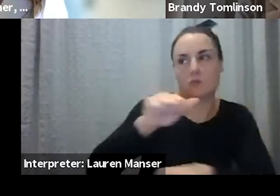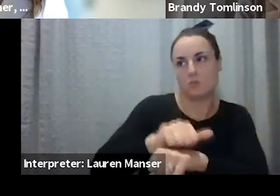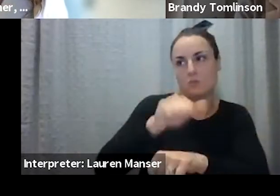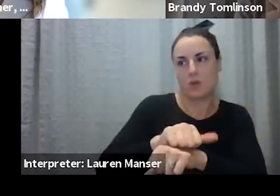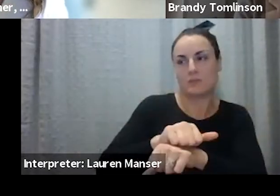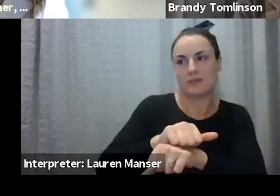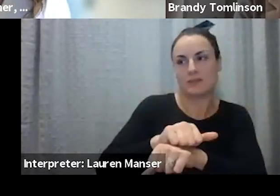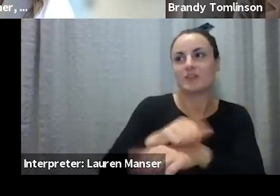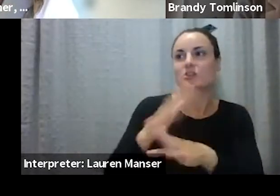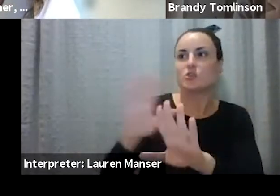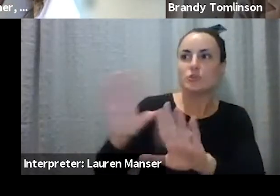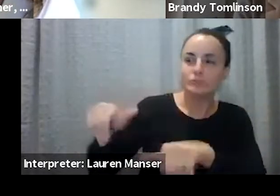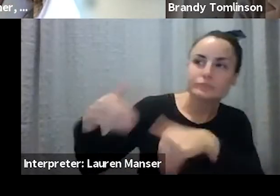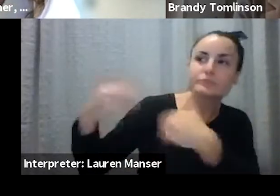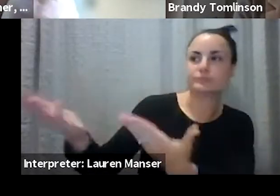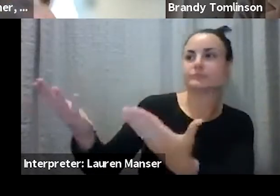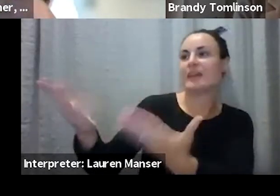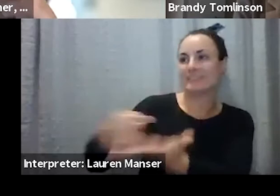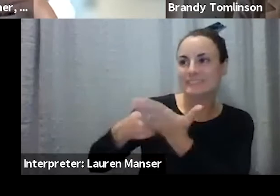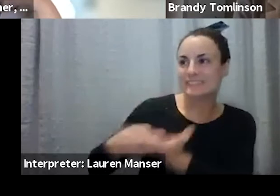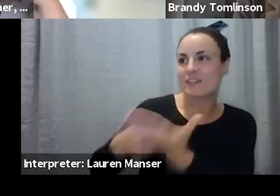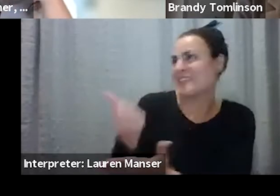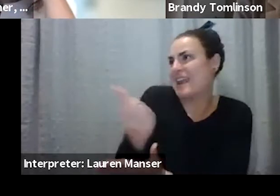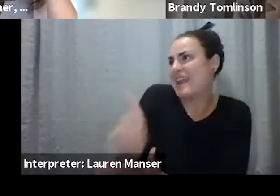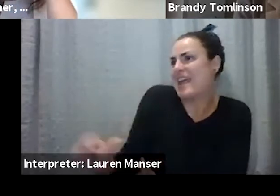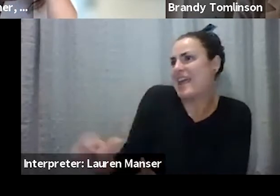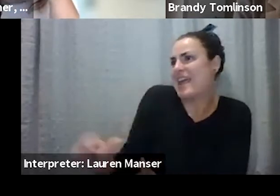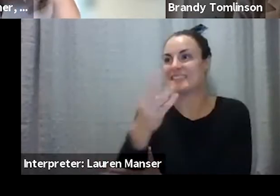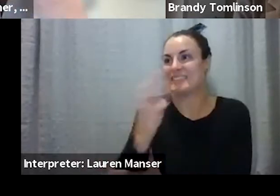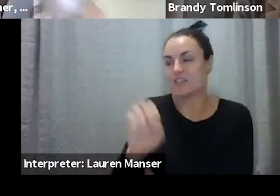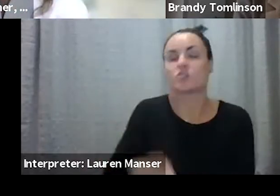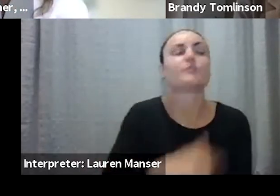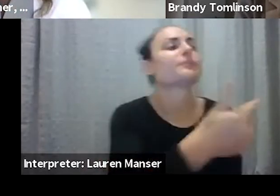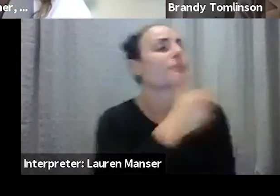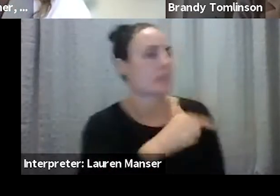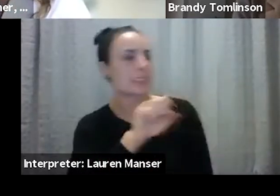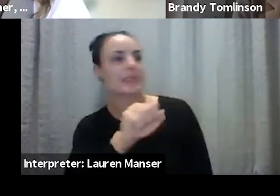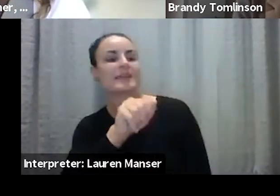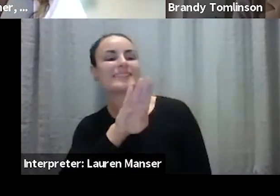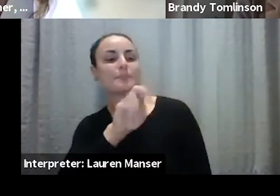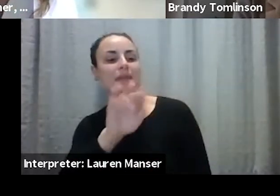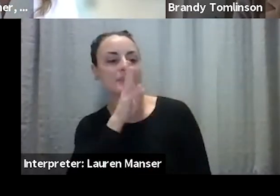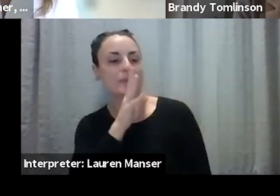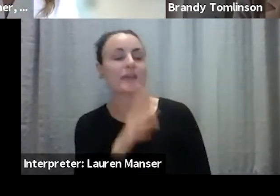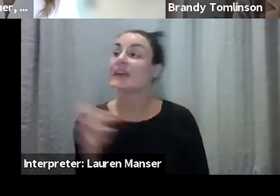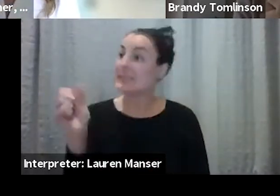Absolutely. So just to first define what we mean by stigma, it generally involves negative attitudes